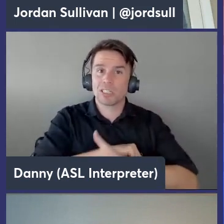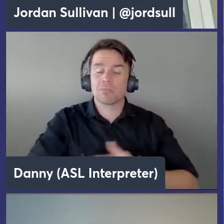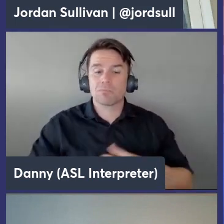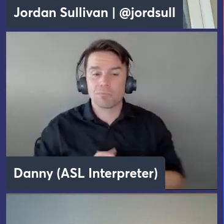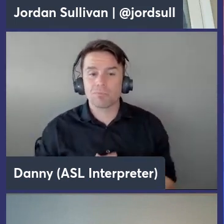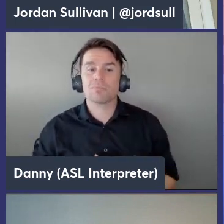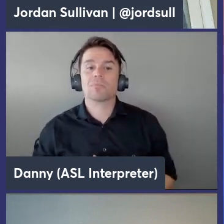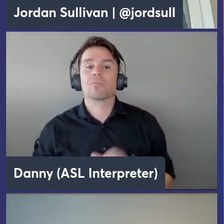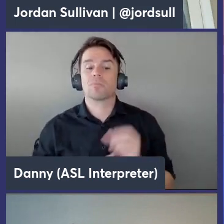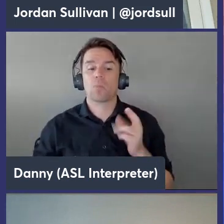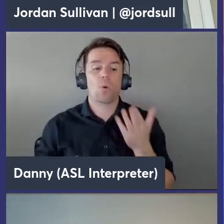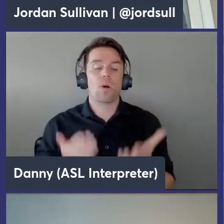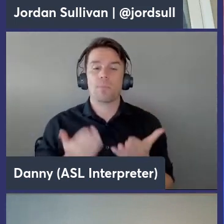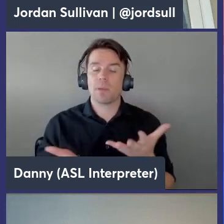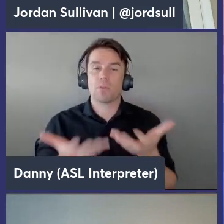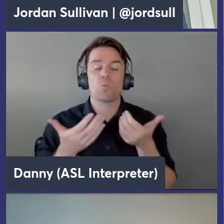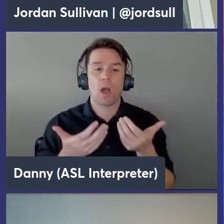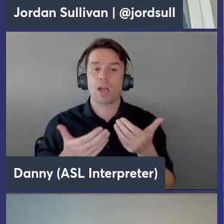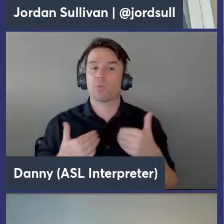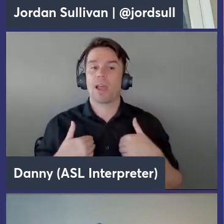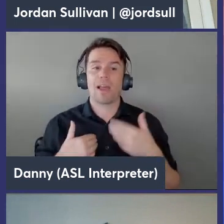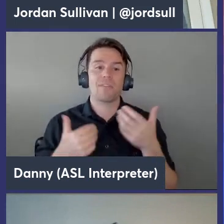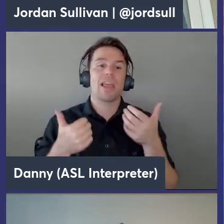a try/catch/finally flow control pattern to your application.